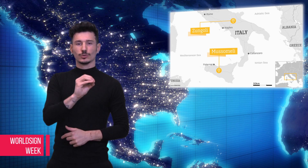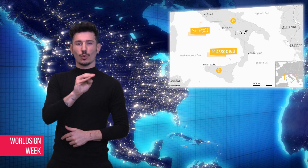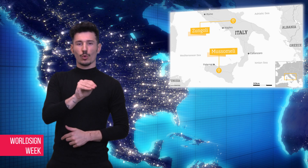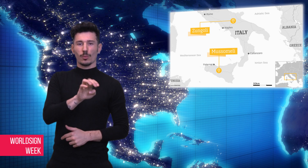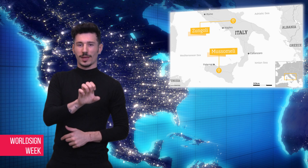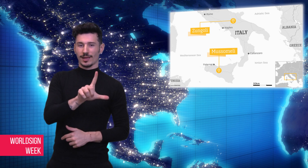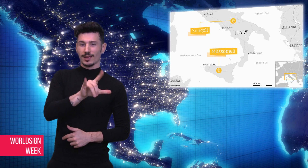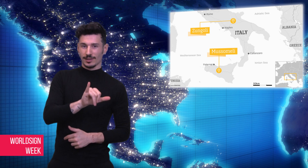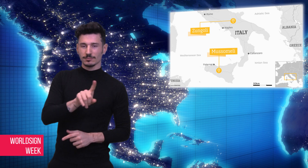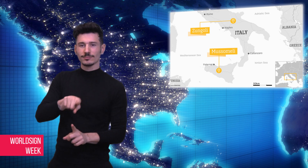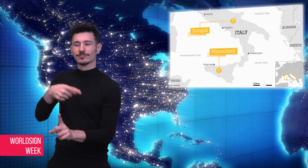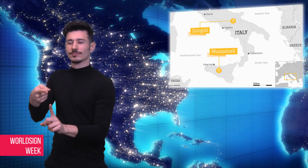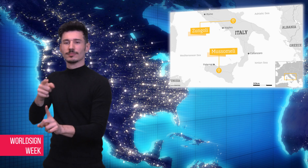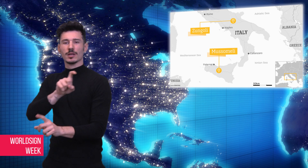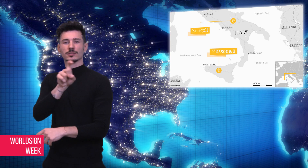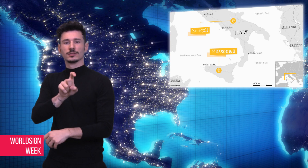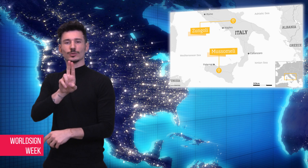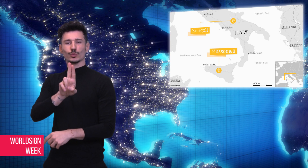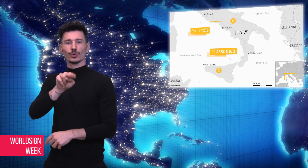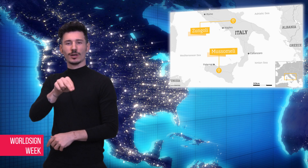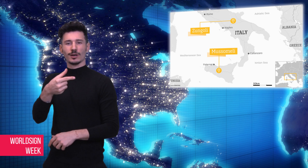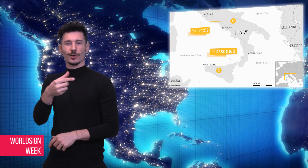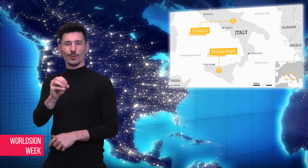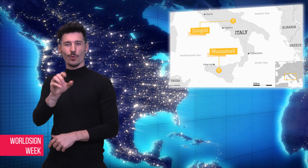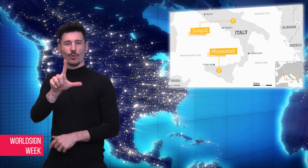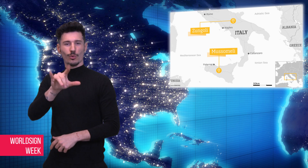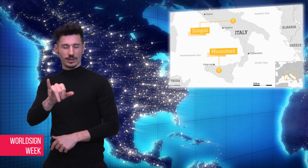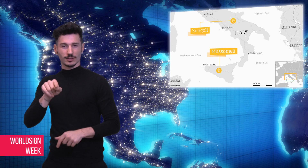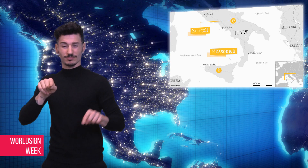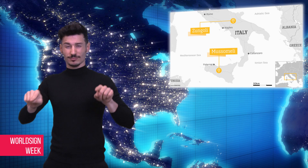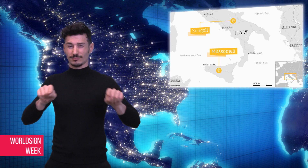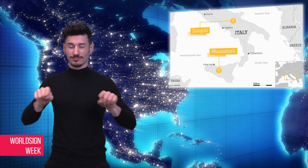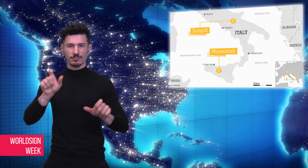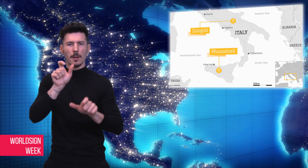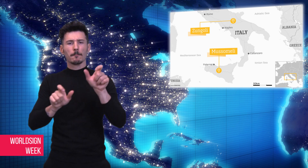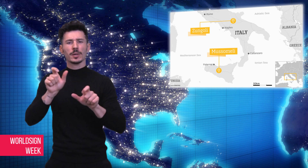[Alessio]: Two Italian towns, Mussomeli and